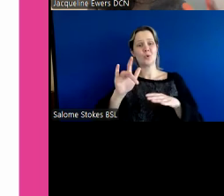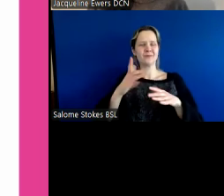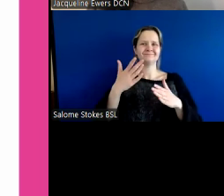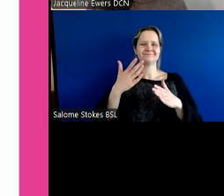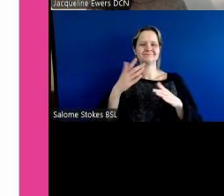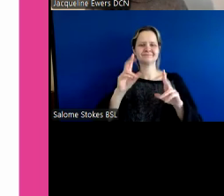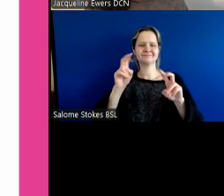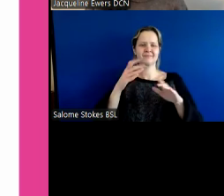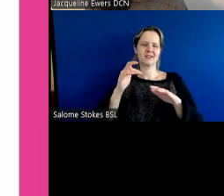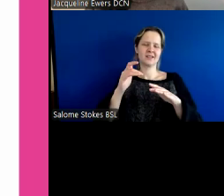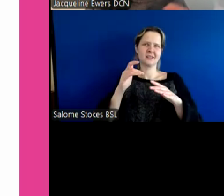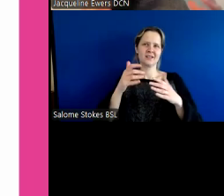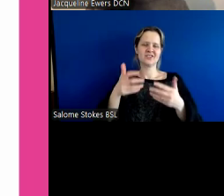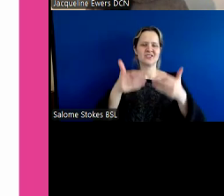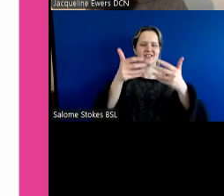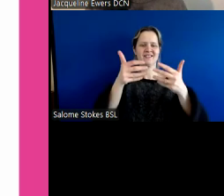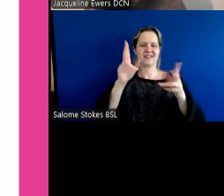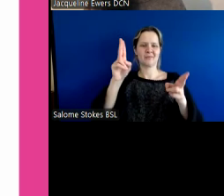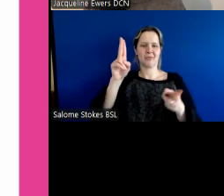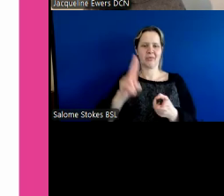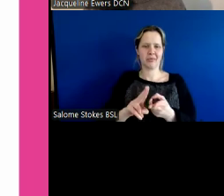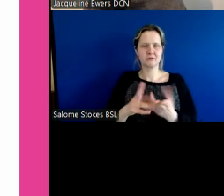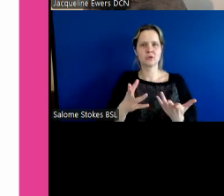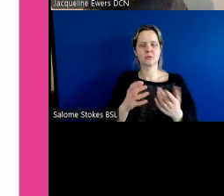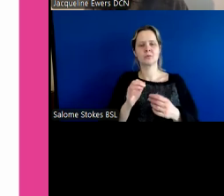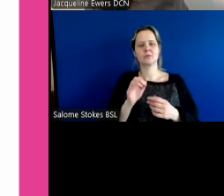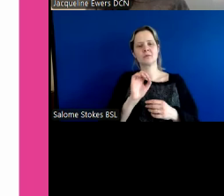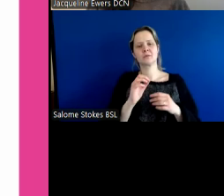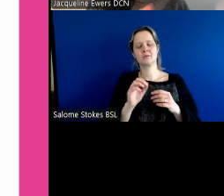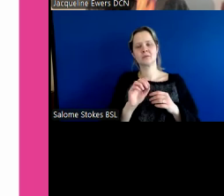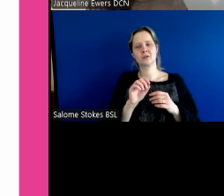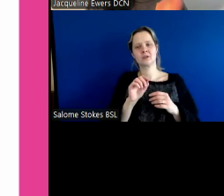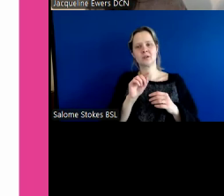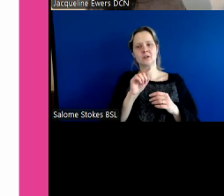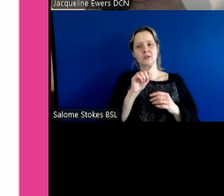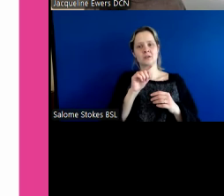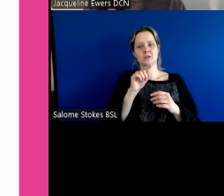You can imagine that the percentage of people either opening